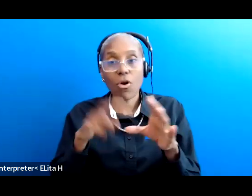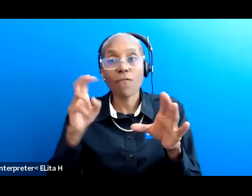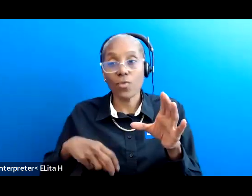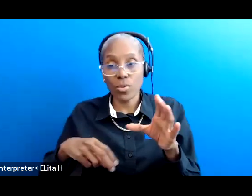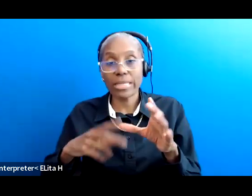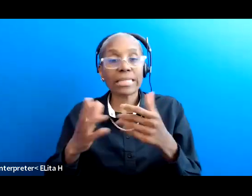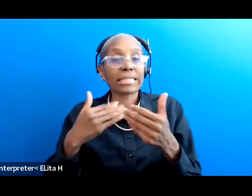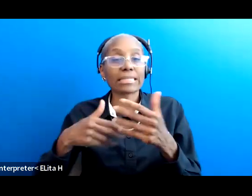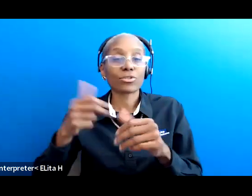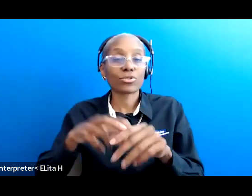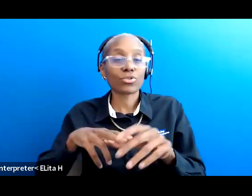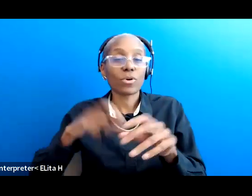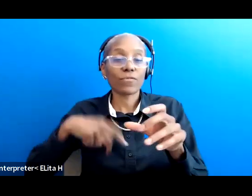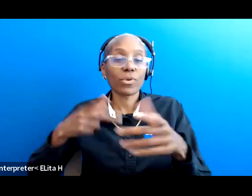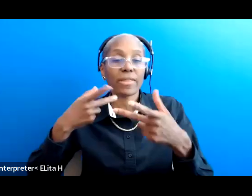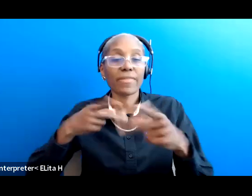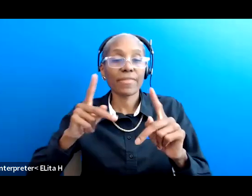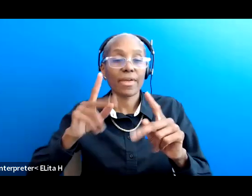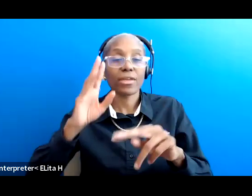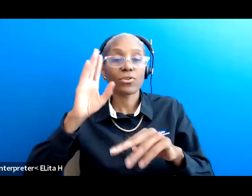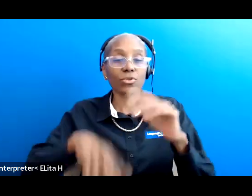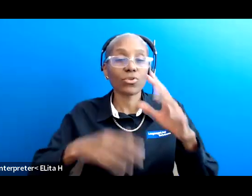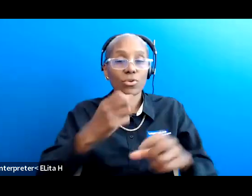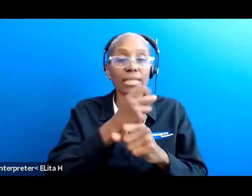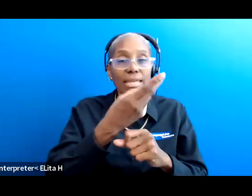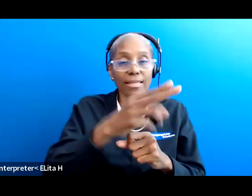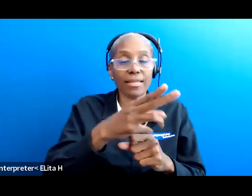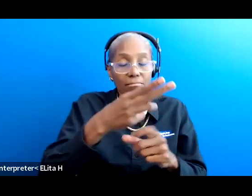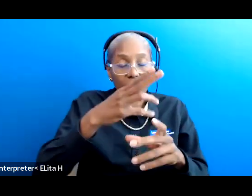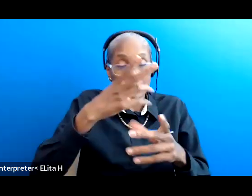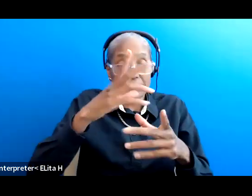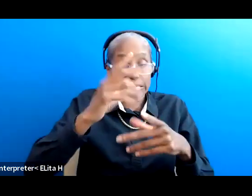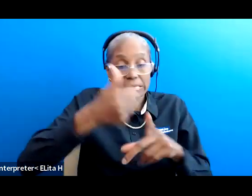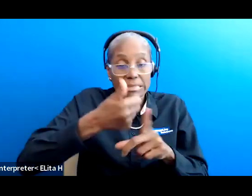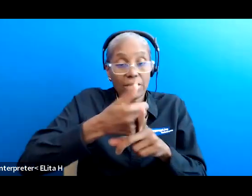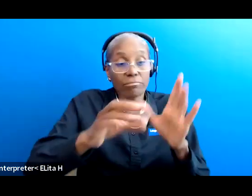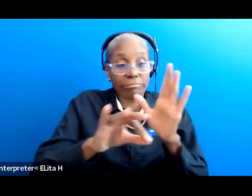it than it is to get a pressure injury and try to heal it.